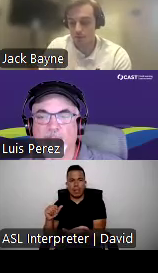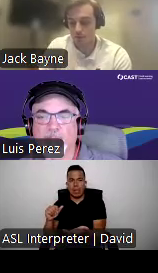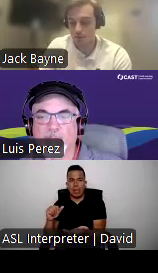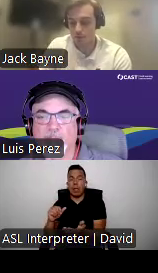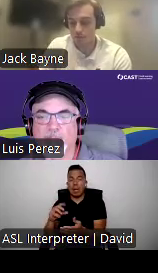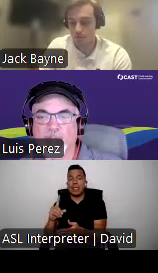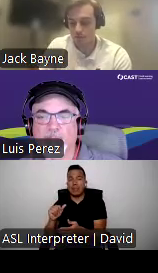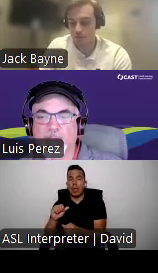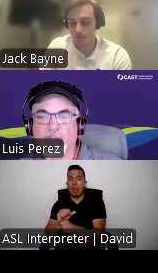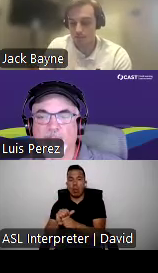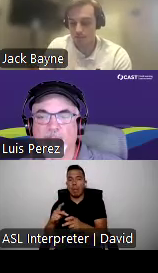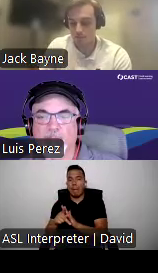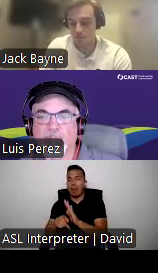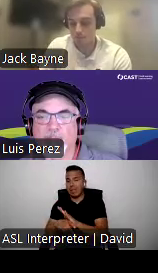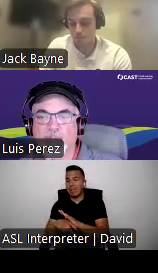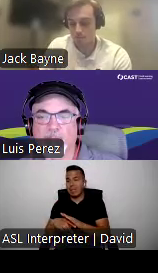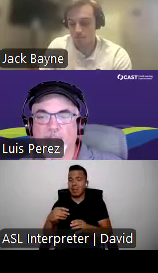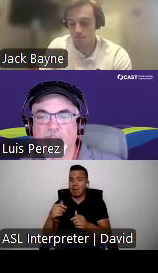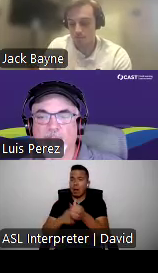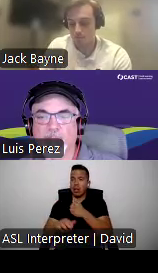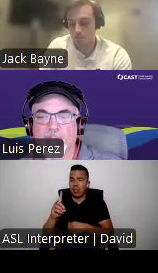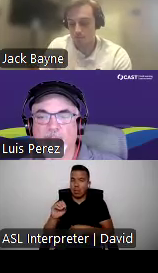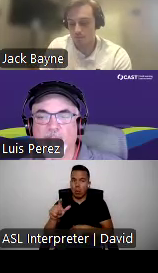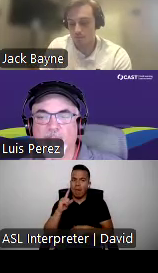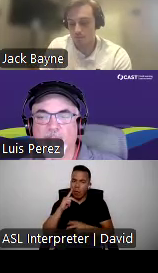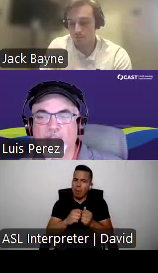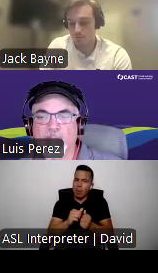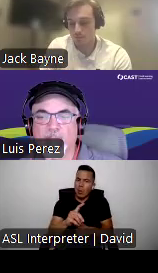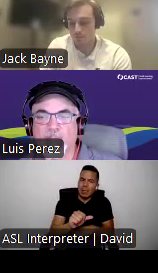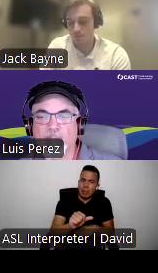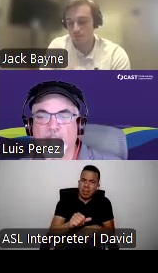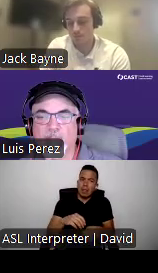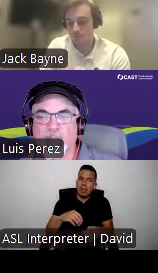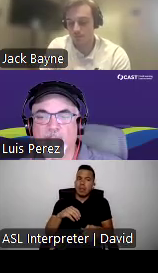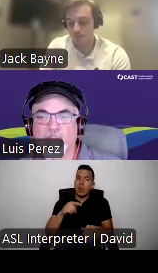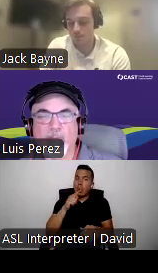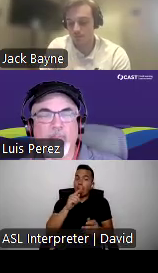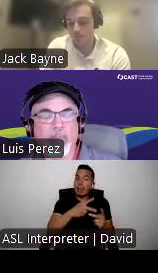they implement WIOA for people with disabilities. There's tools, training, technical assistance.